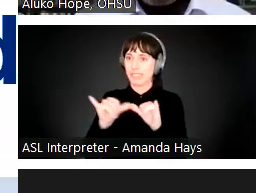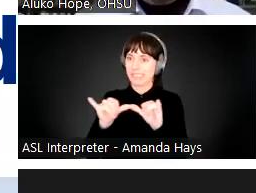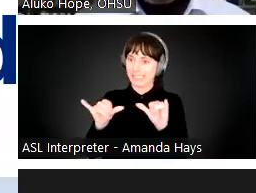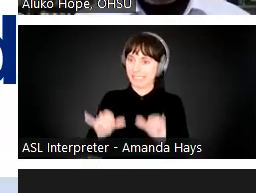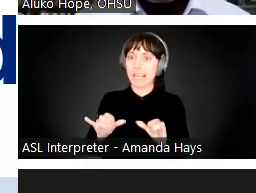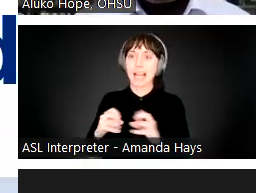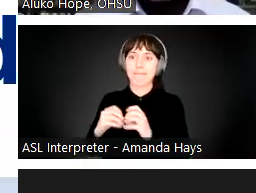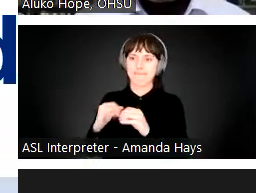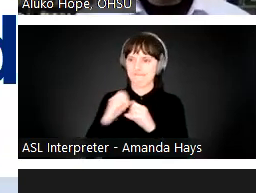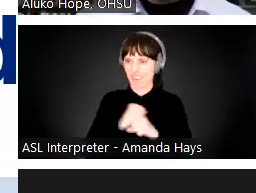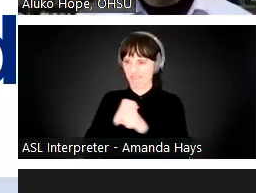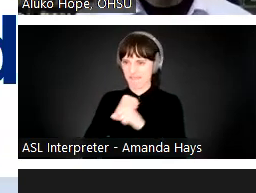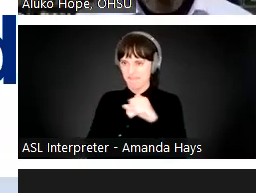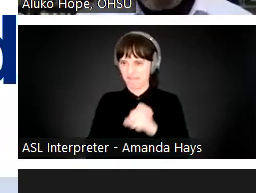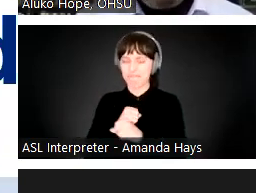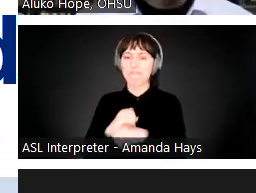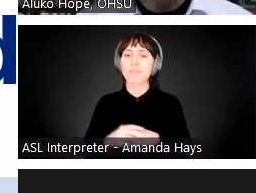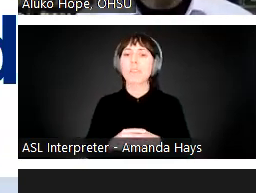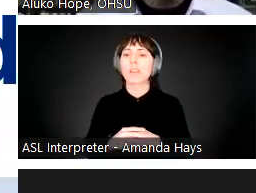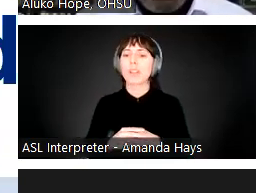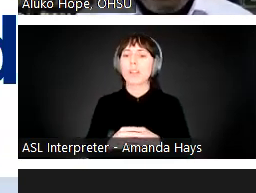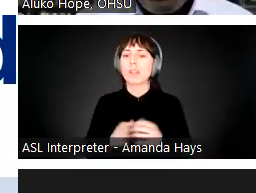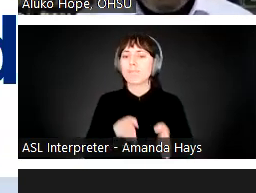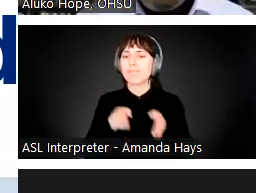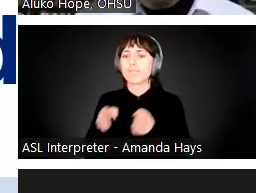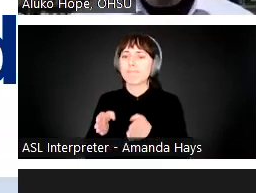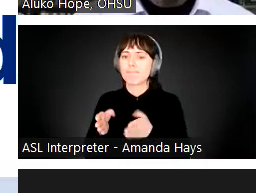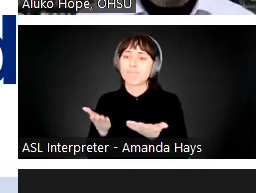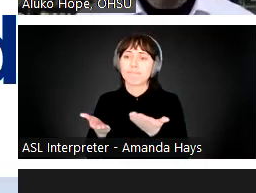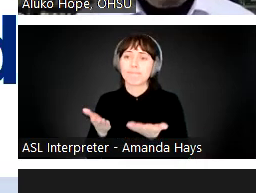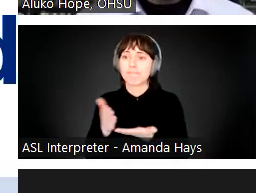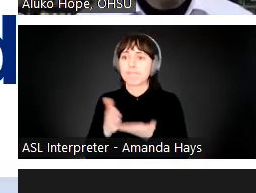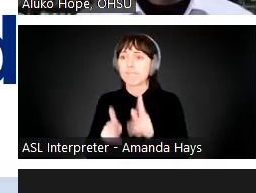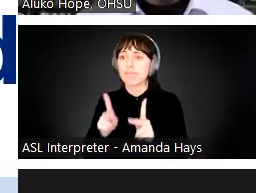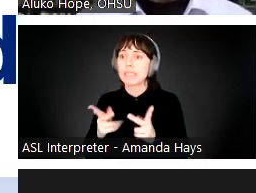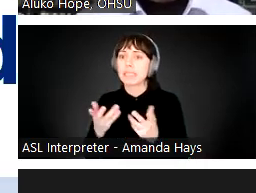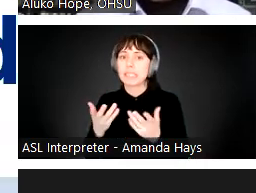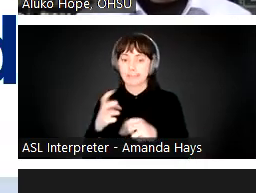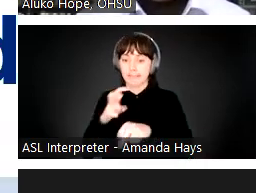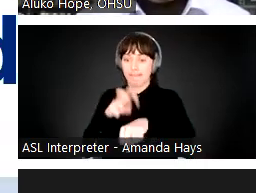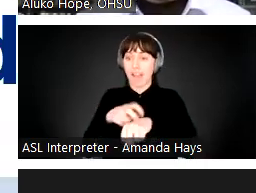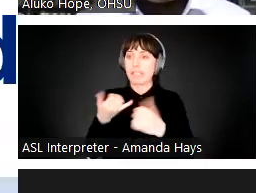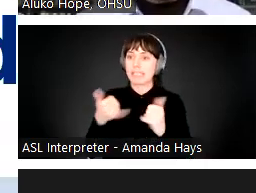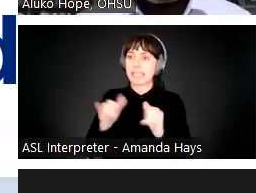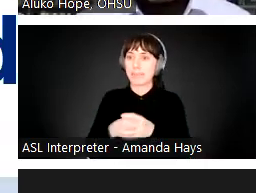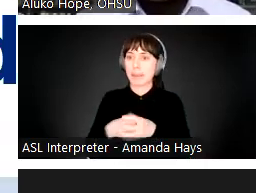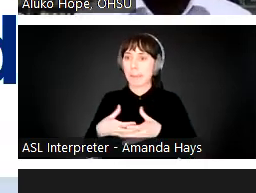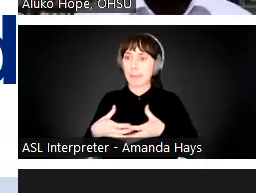about whether some people still have small amounts of virus replicating in small reservoirs of the body, whether it